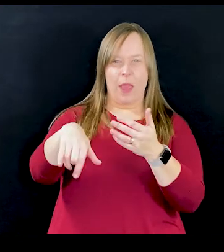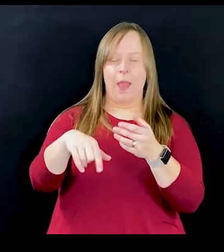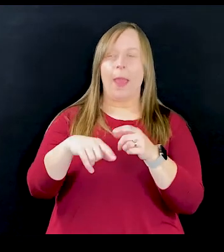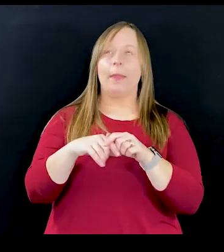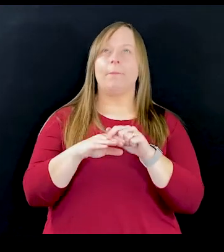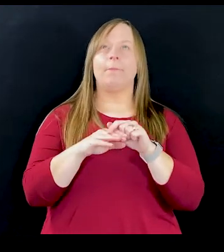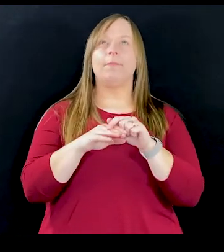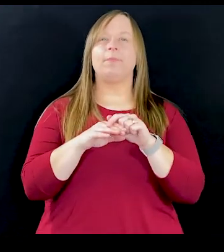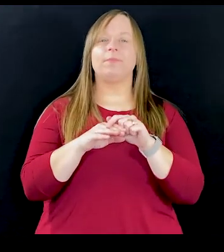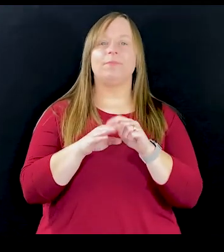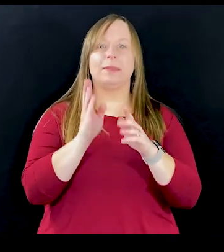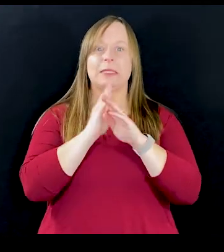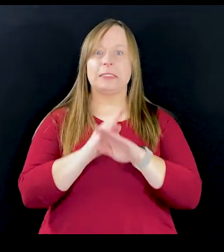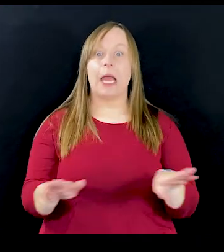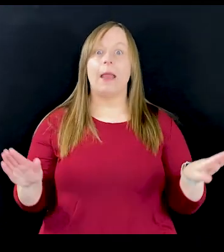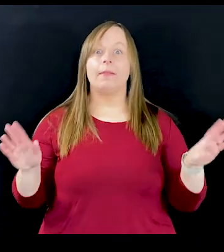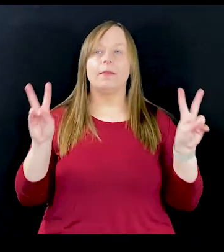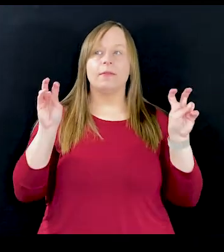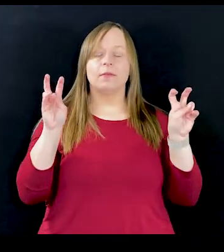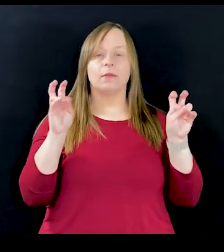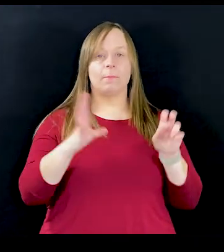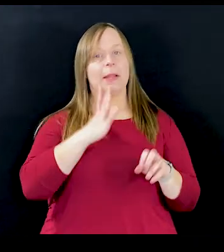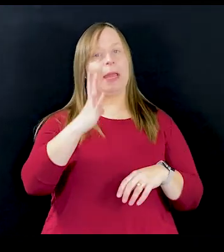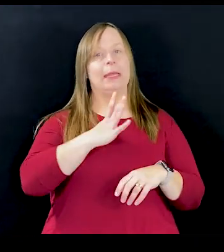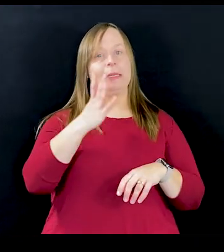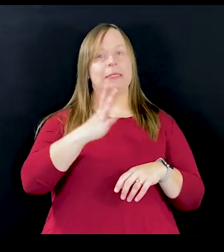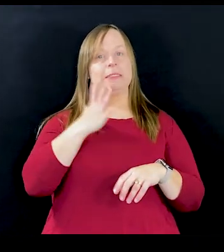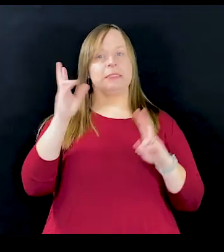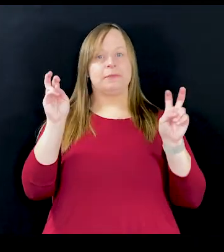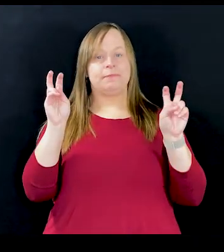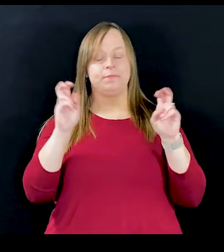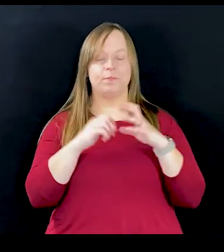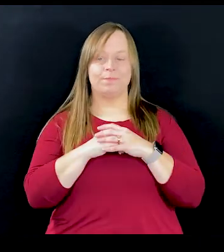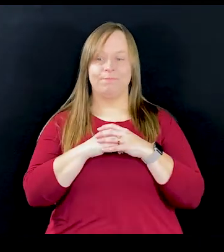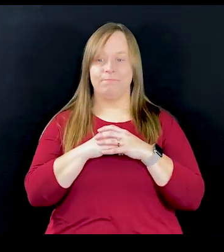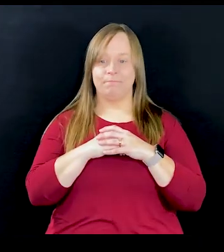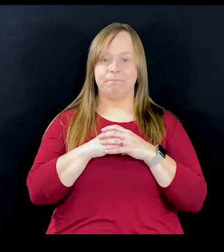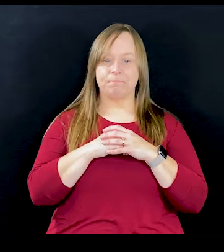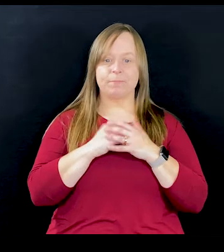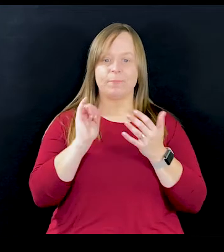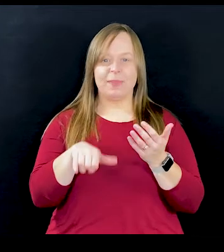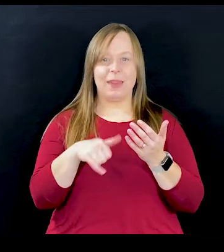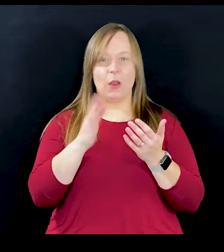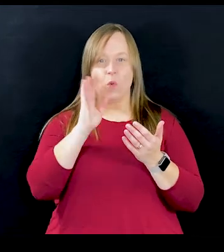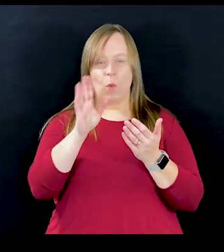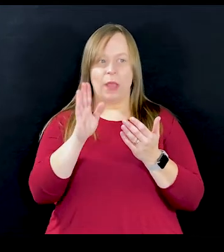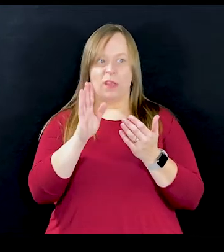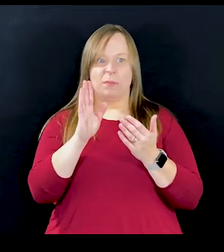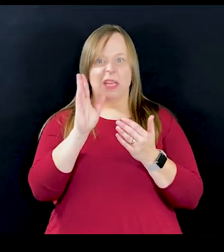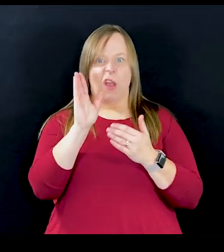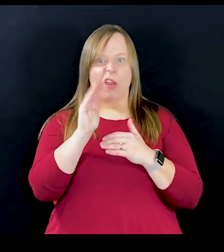And the silence or the politeness is something that will get uncomfortable.